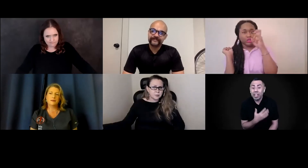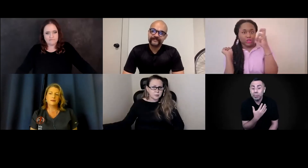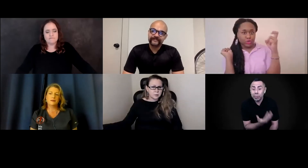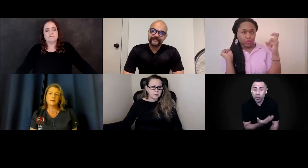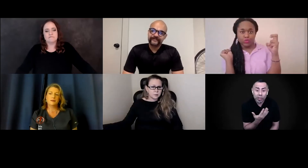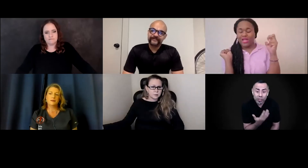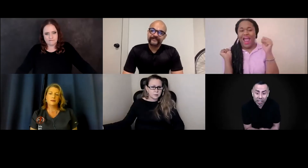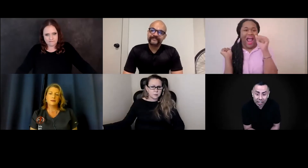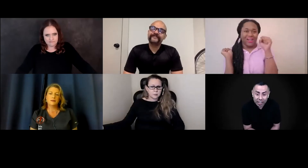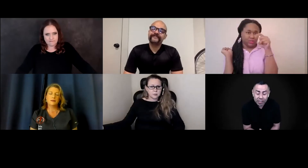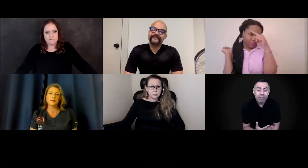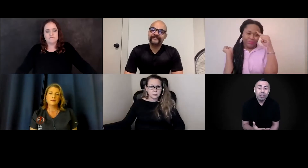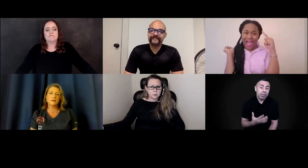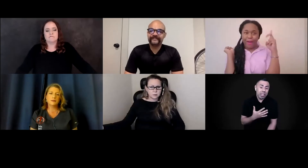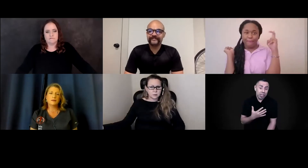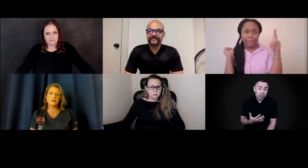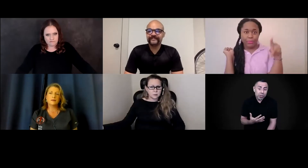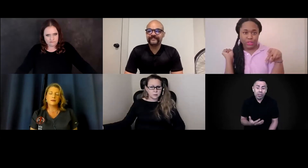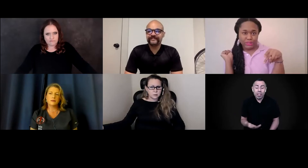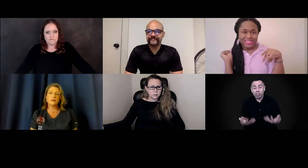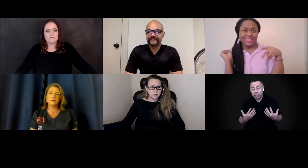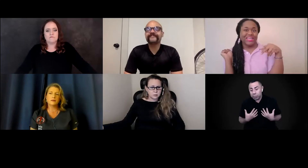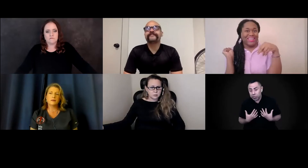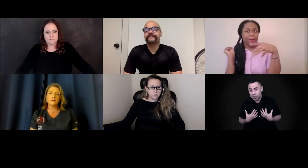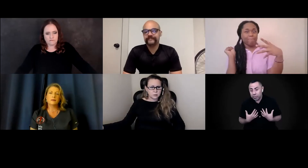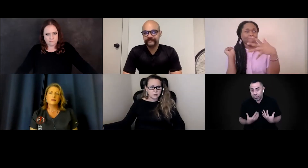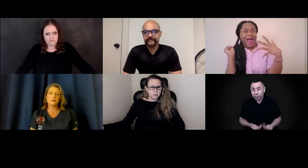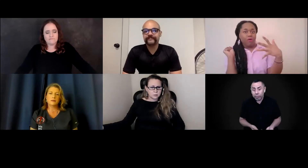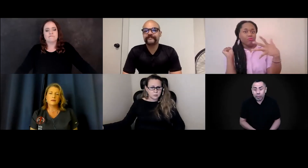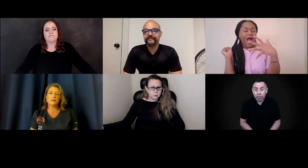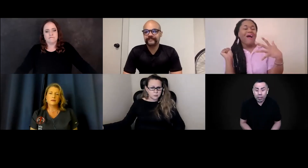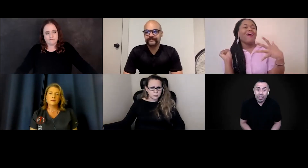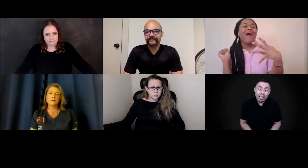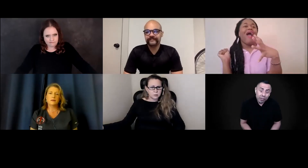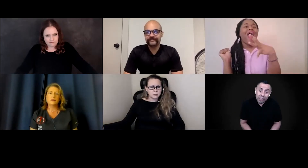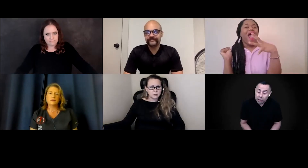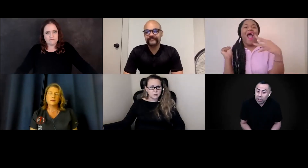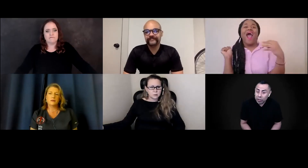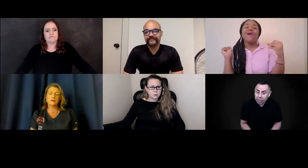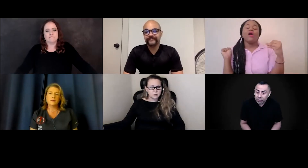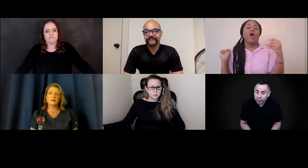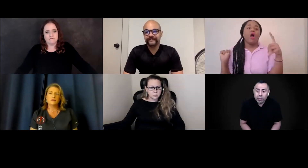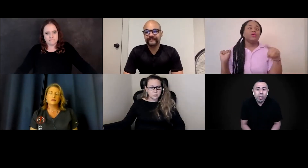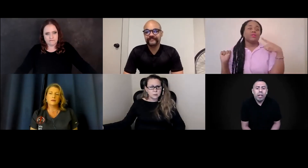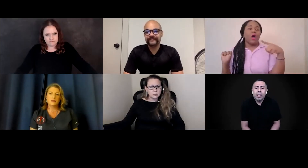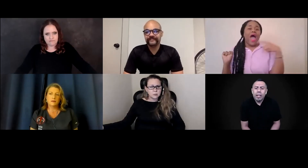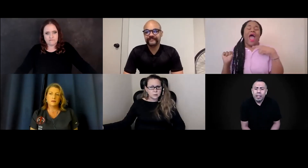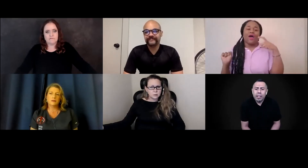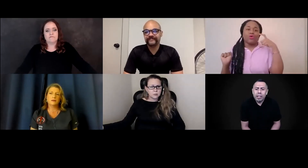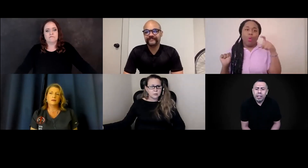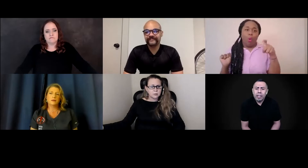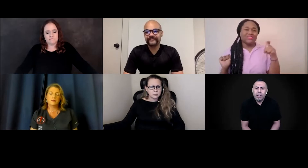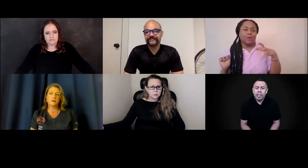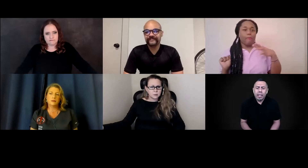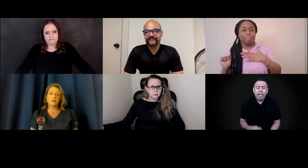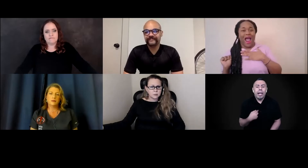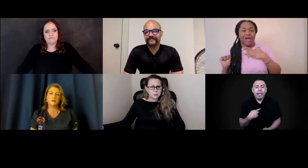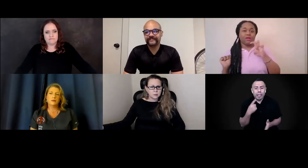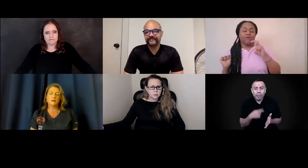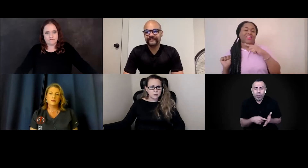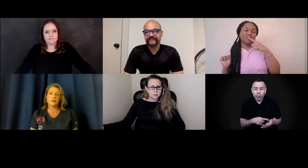Or they might not be able to understand my issues as a Black person living in America.